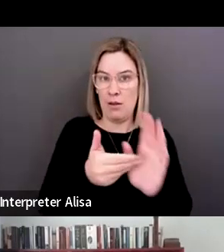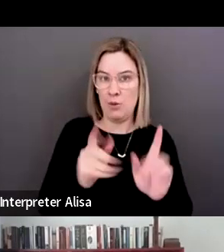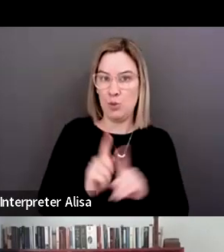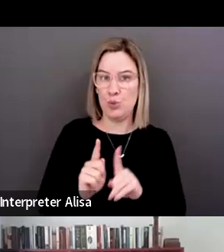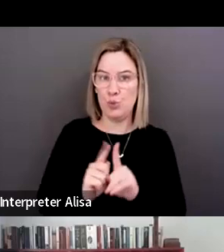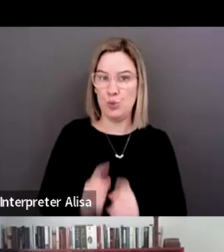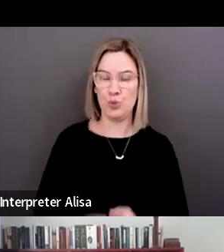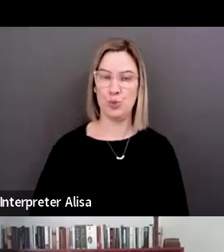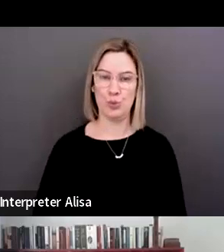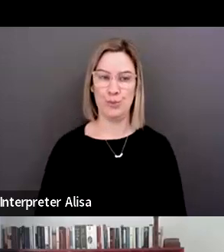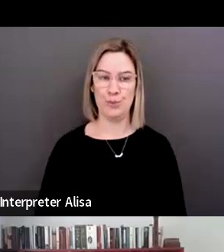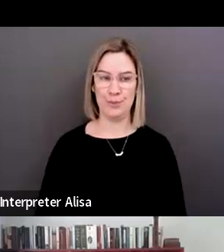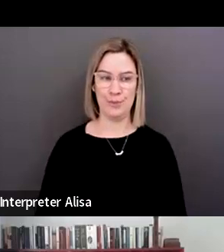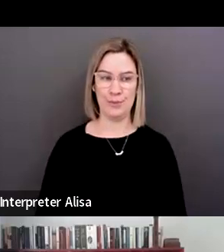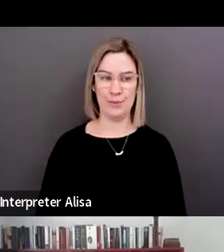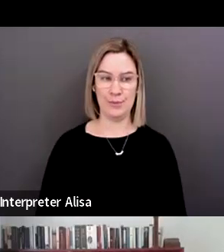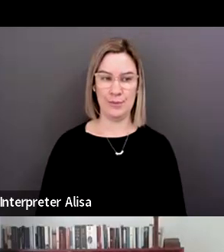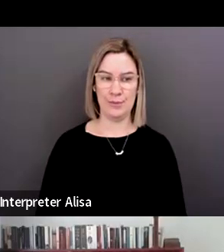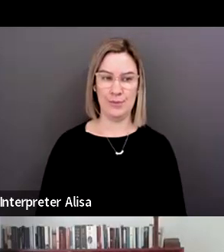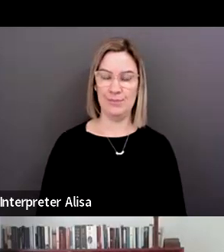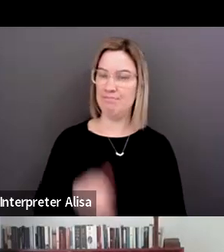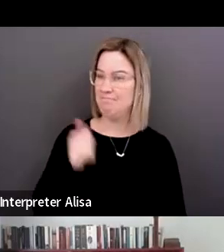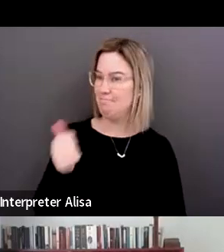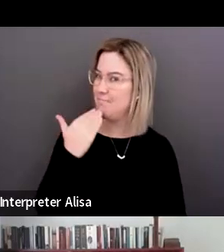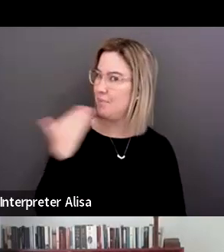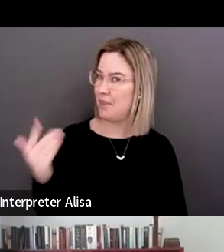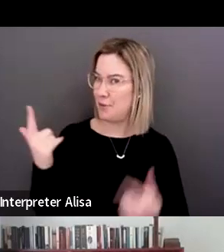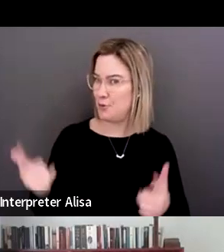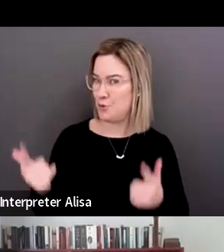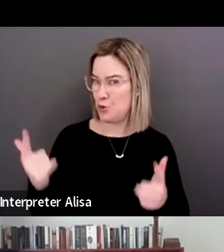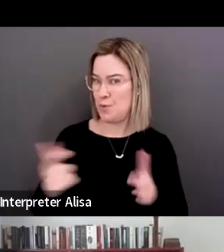offer it out as something that could be shared as a resource that other people